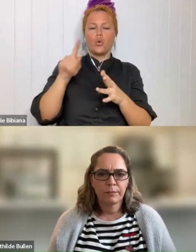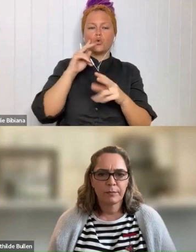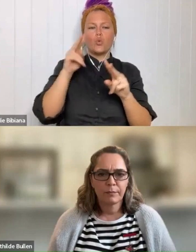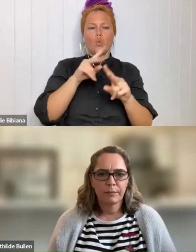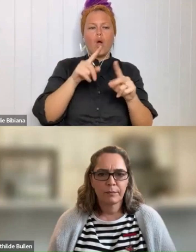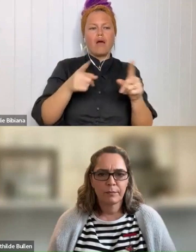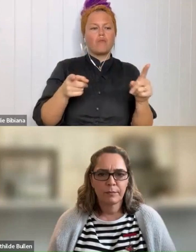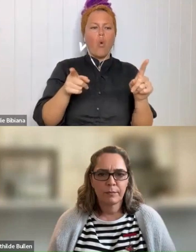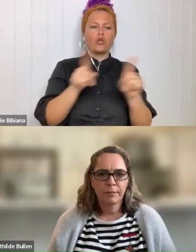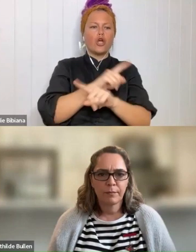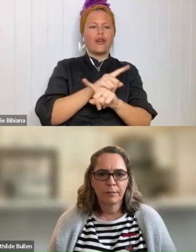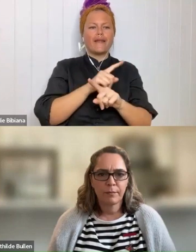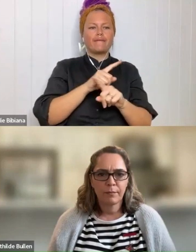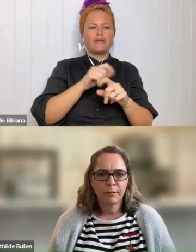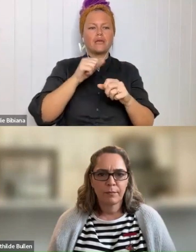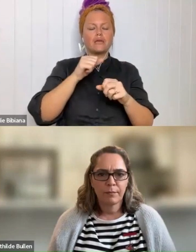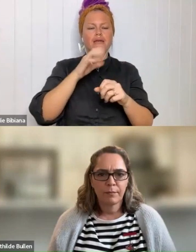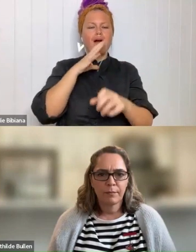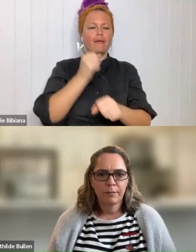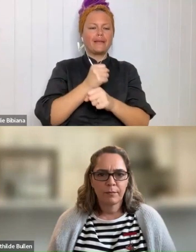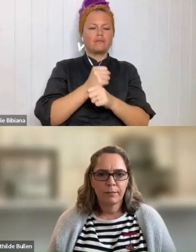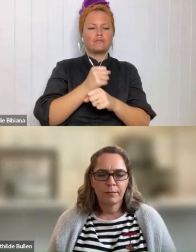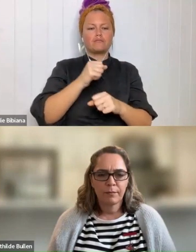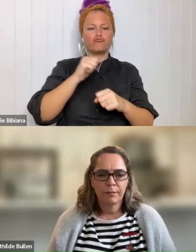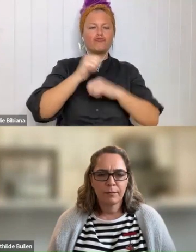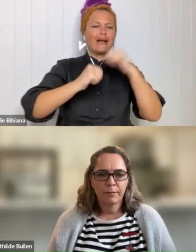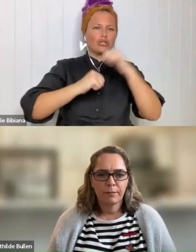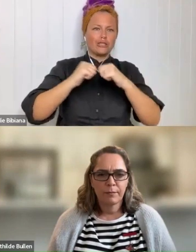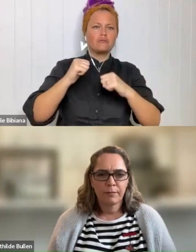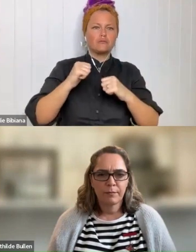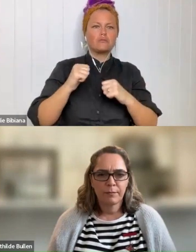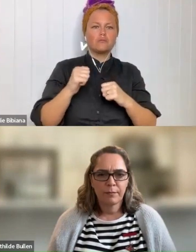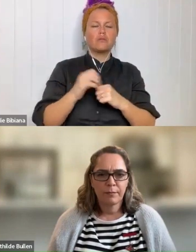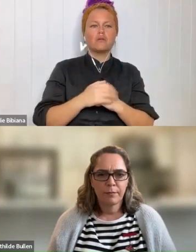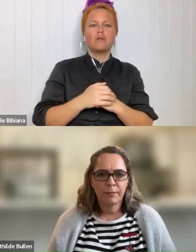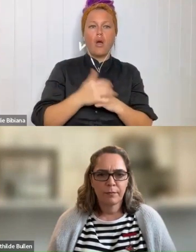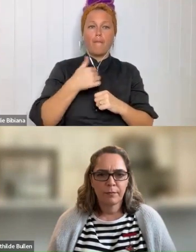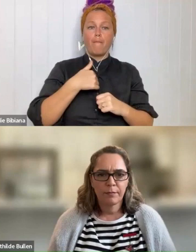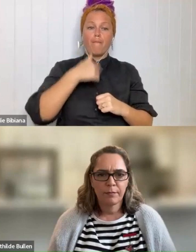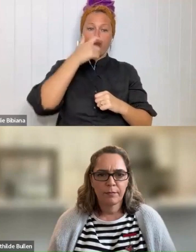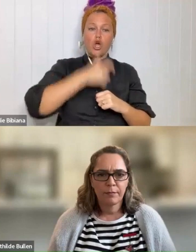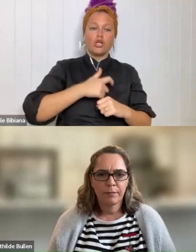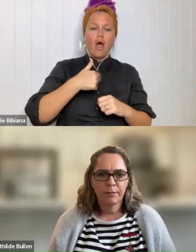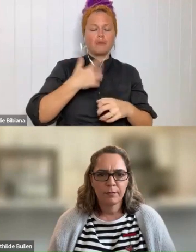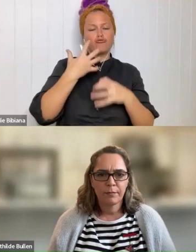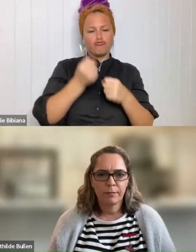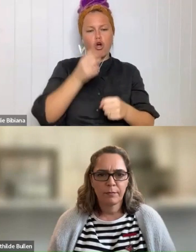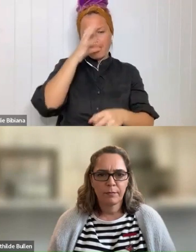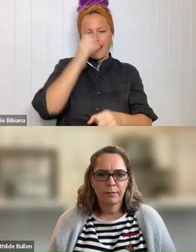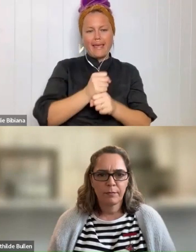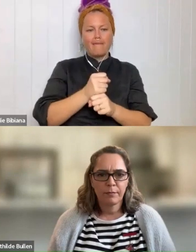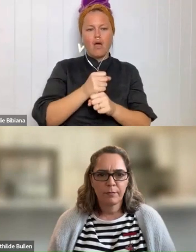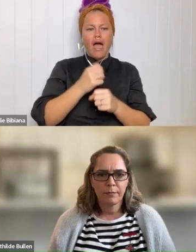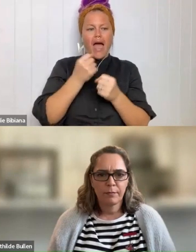structures or alternative structures. Yeah, I'm personally like a strong believer in having some kinds of structures,